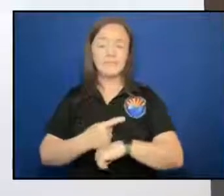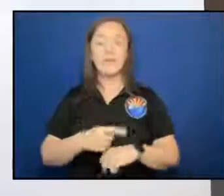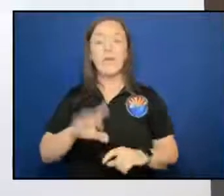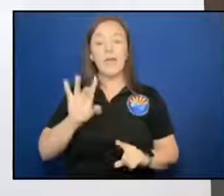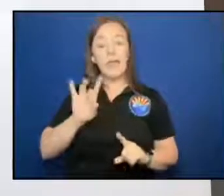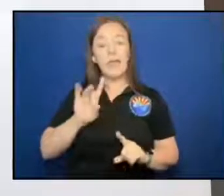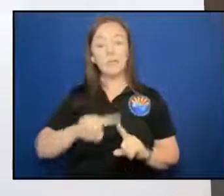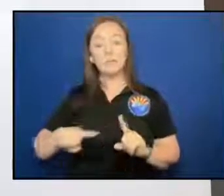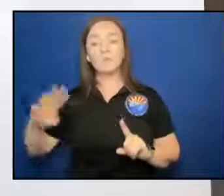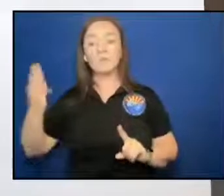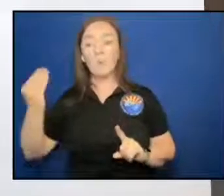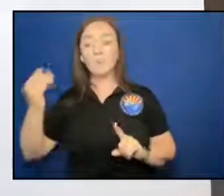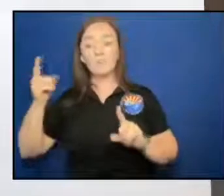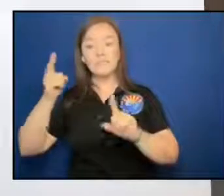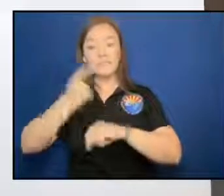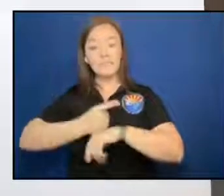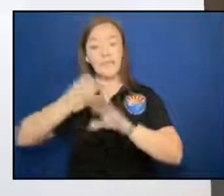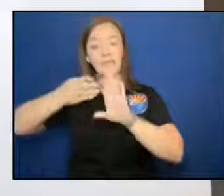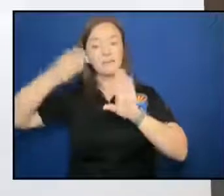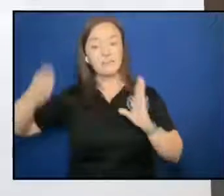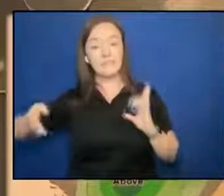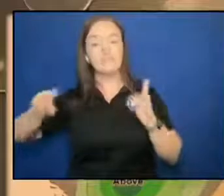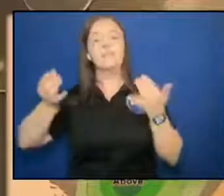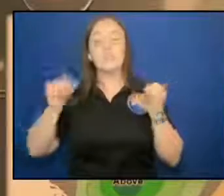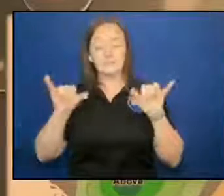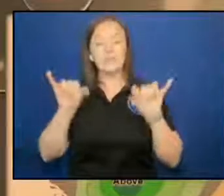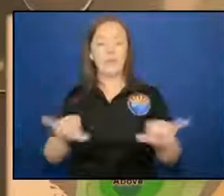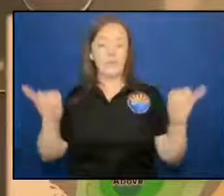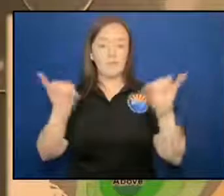SO STARTING IN THE MORNING AND GOING THROUGH THE